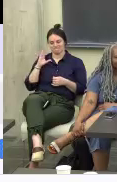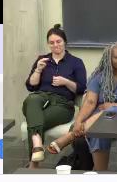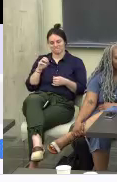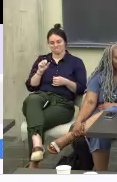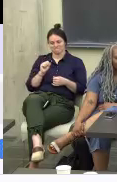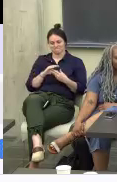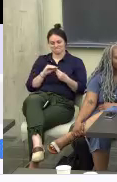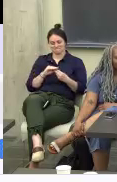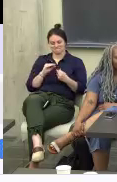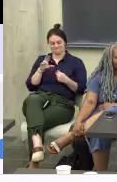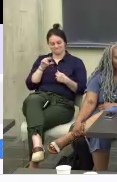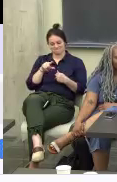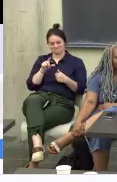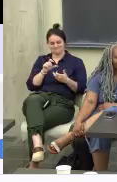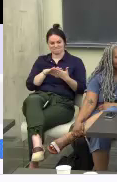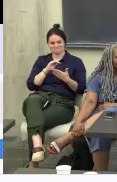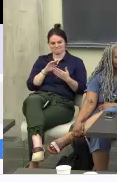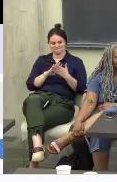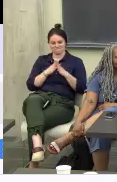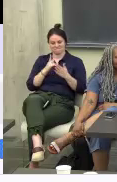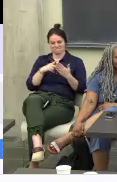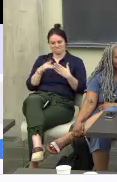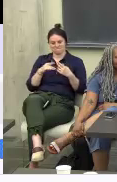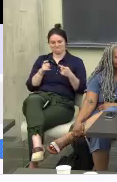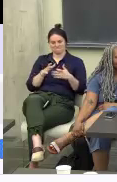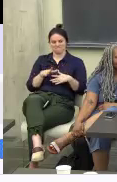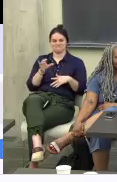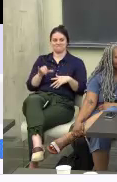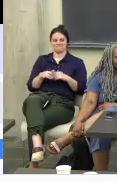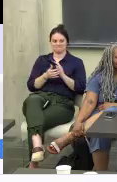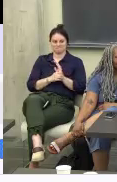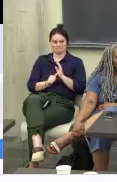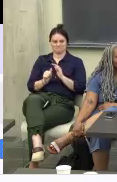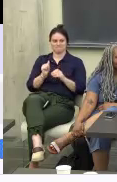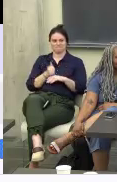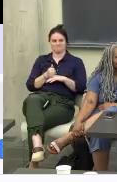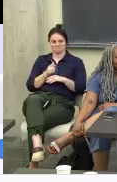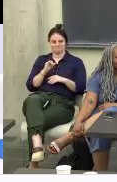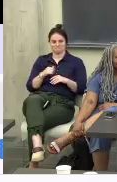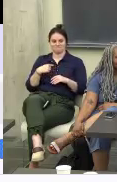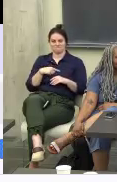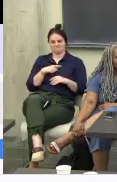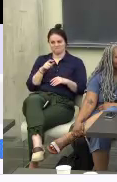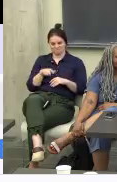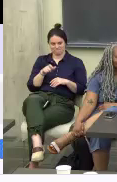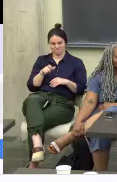you need to learn to be a program manager. Yeah, that's a skill set. That we need and we